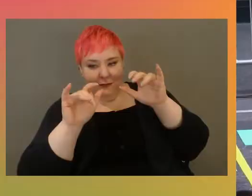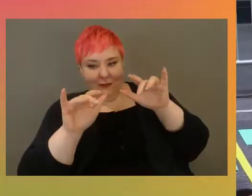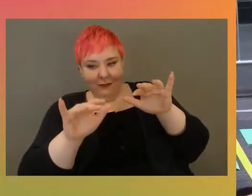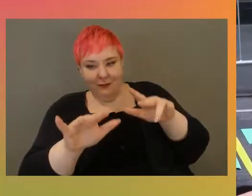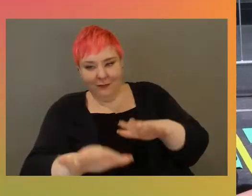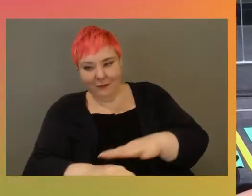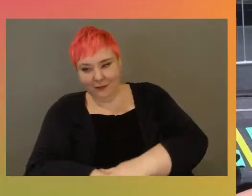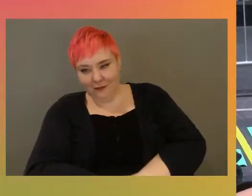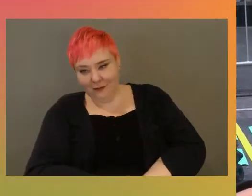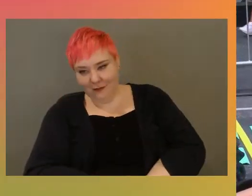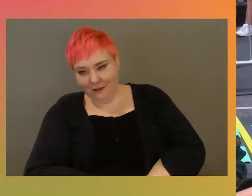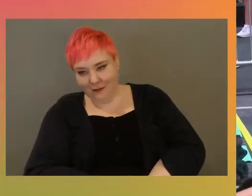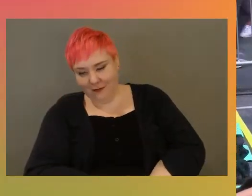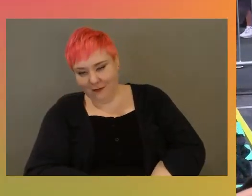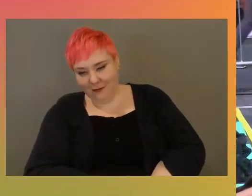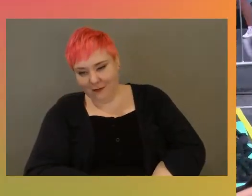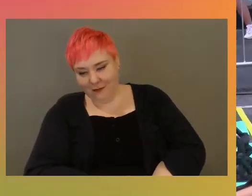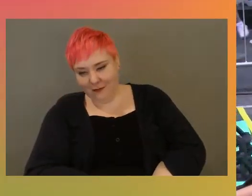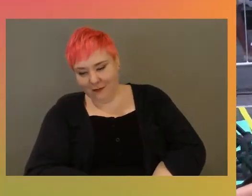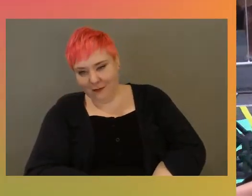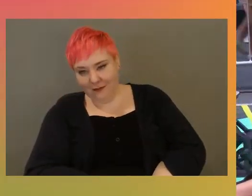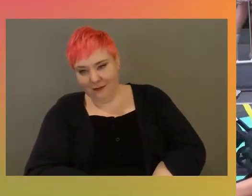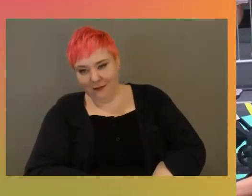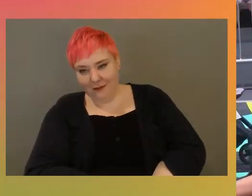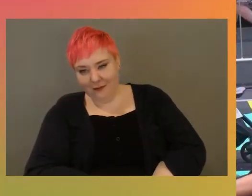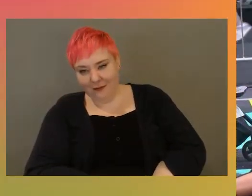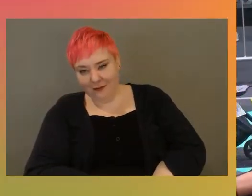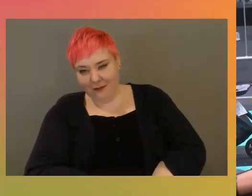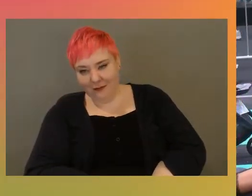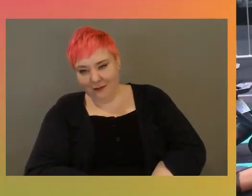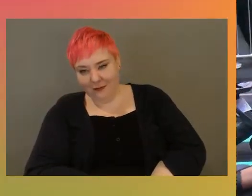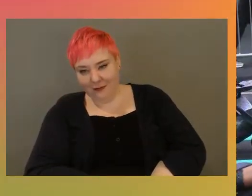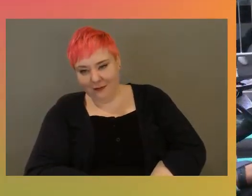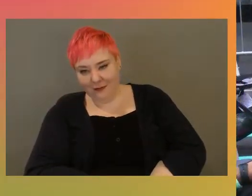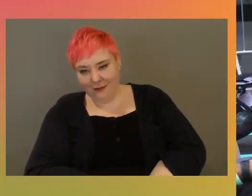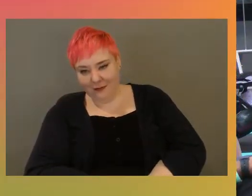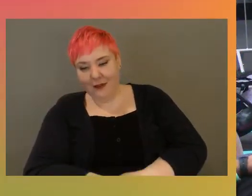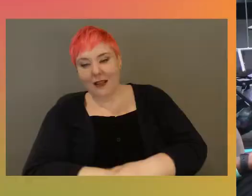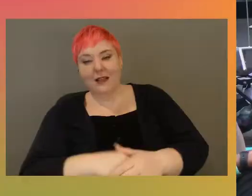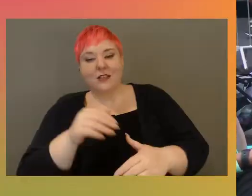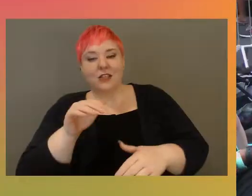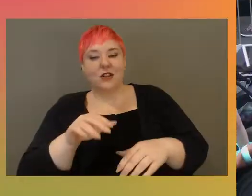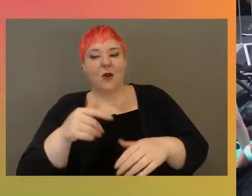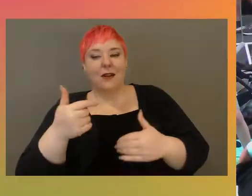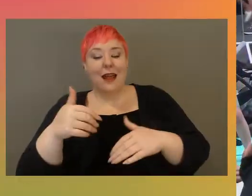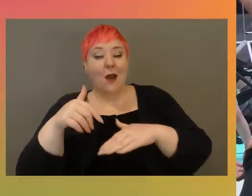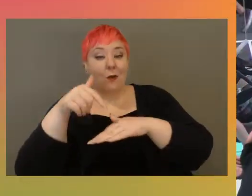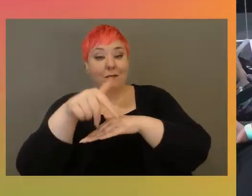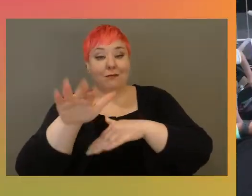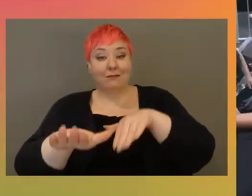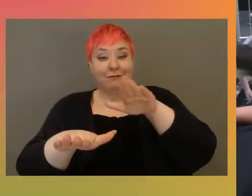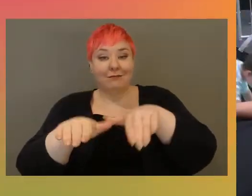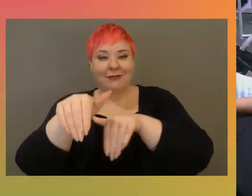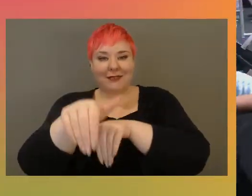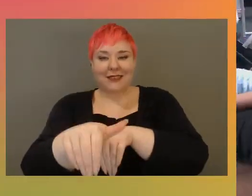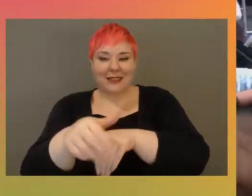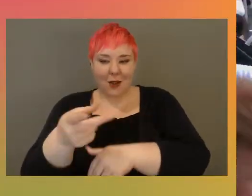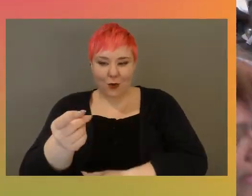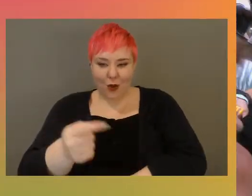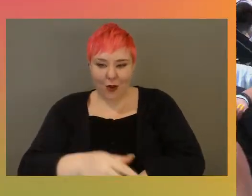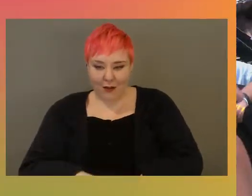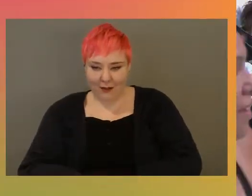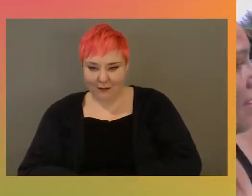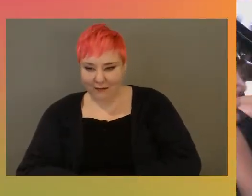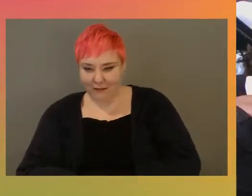BREATHING IN.